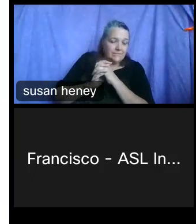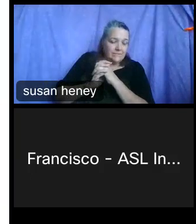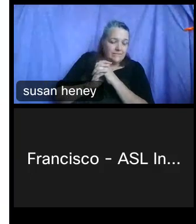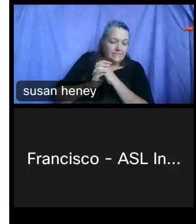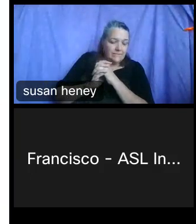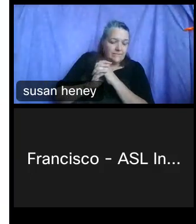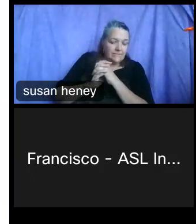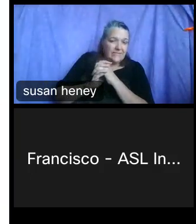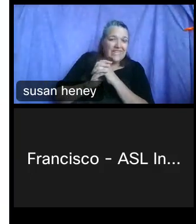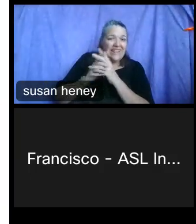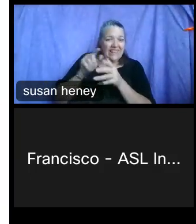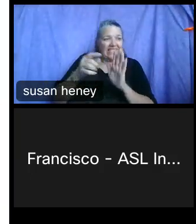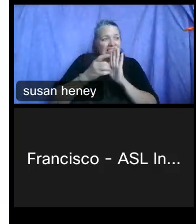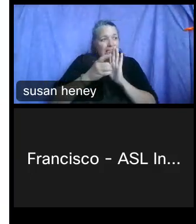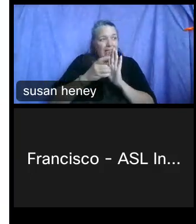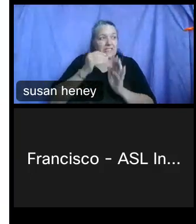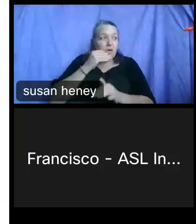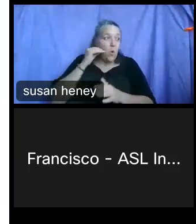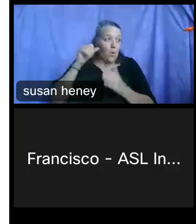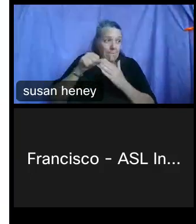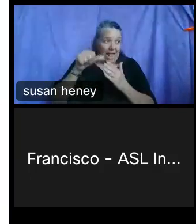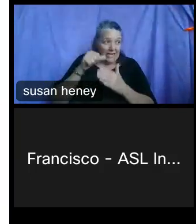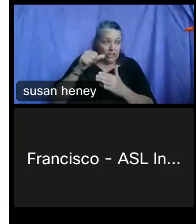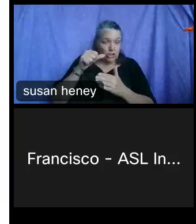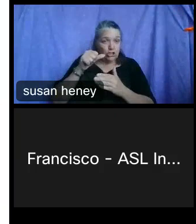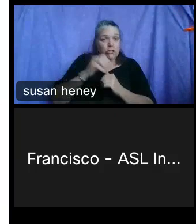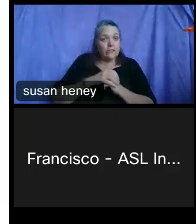The slideshow displays the homepage in its entirety for the site. Again, I'd like to